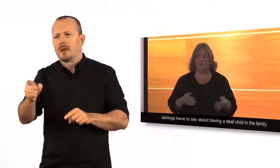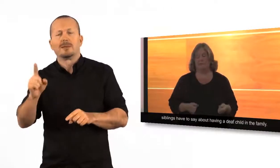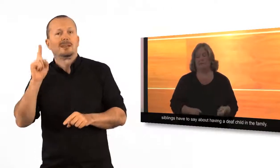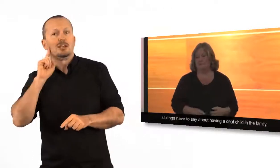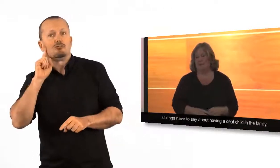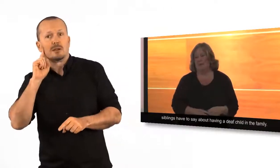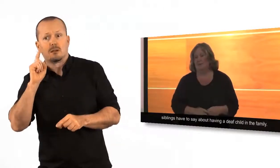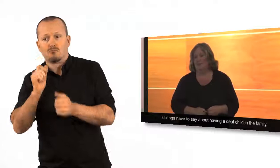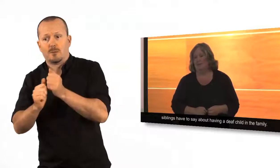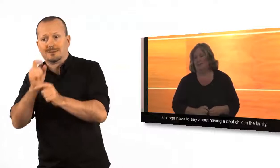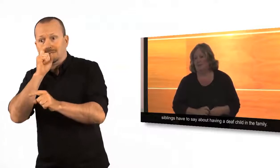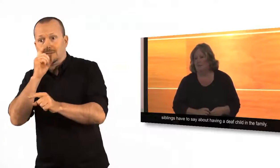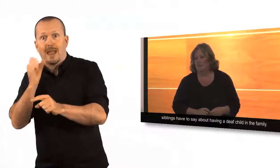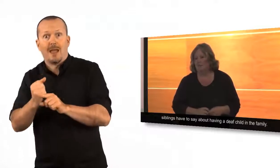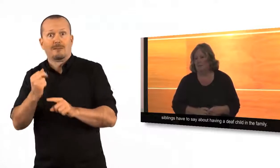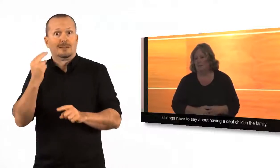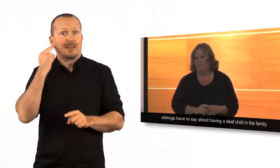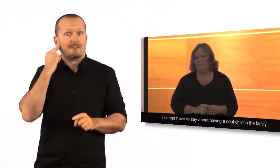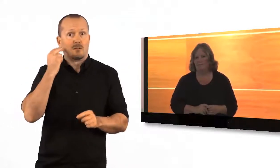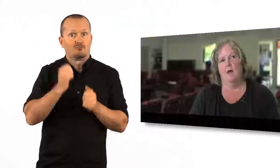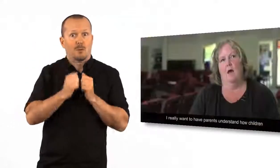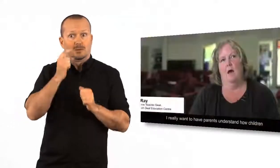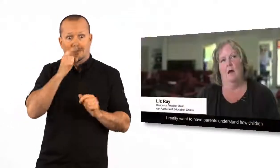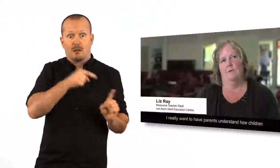siblings have to say about having a Deaf child in the family.